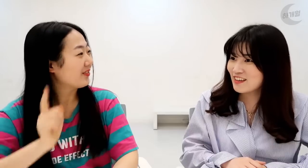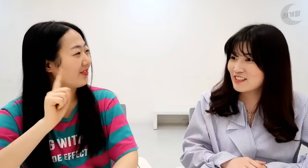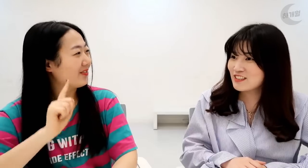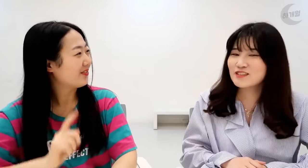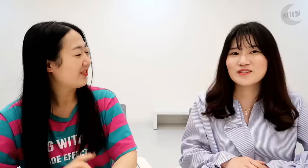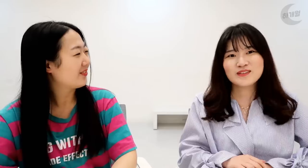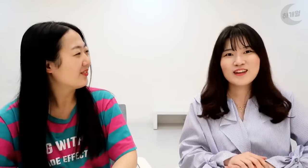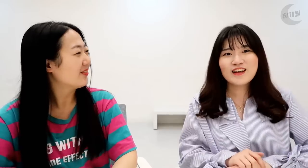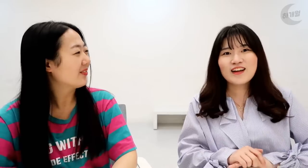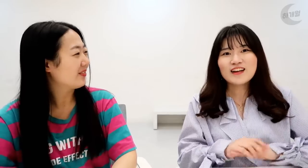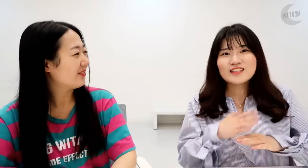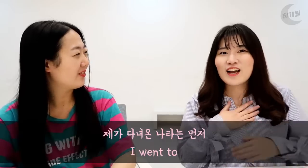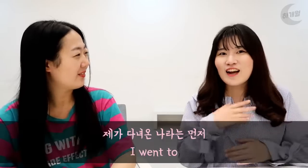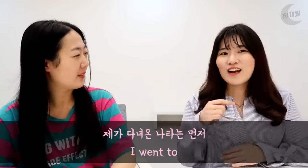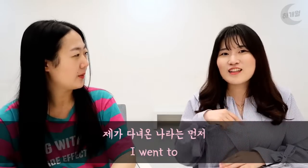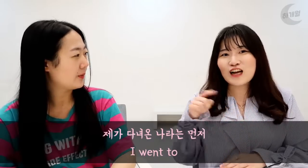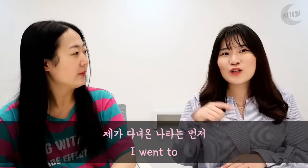I went to